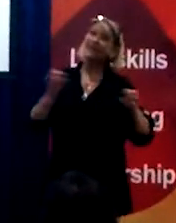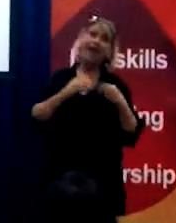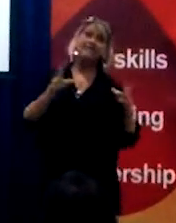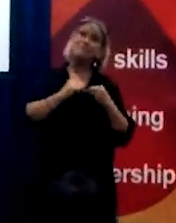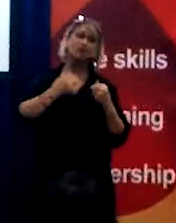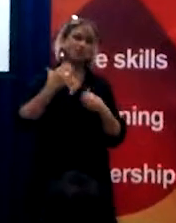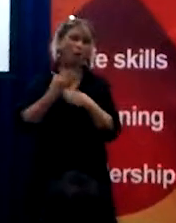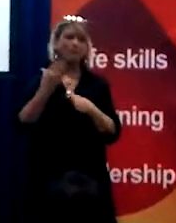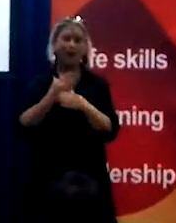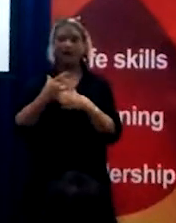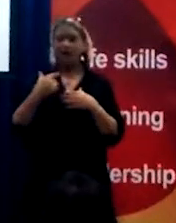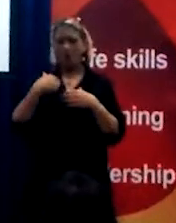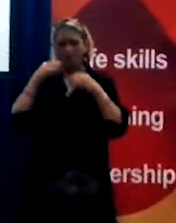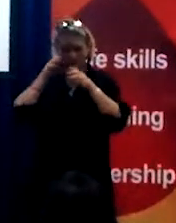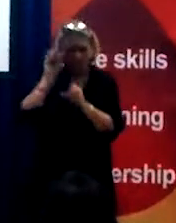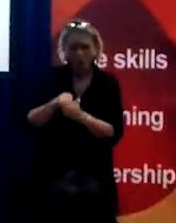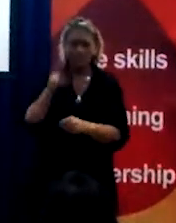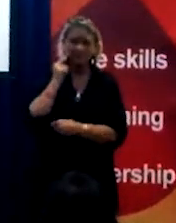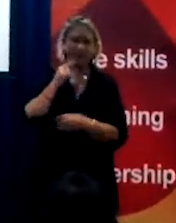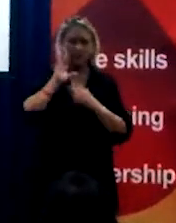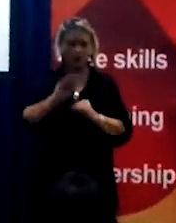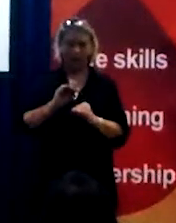I’ve been involved in Deaf education now for almost a decade.